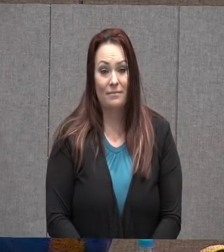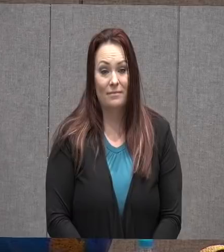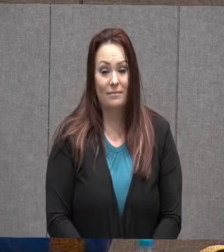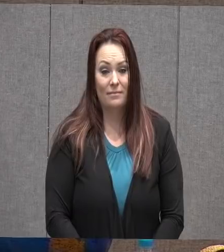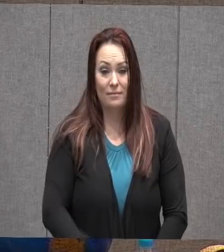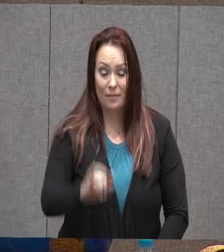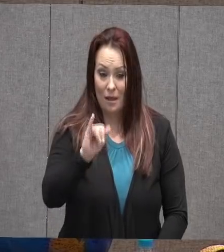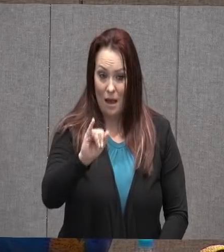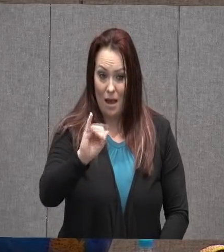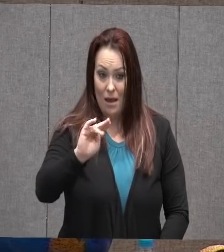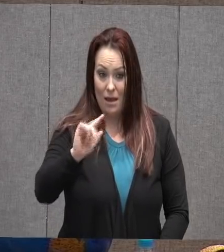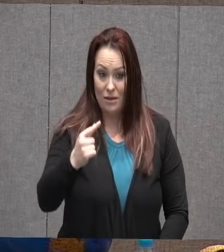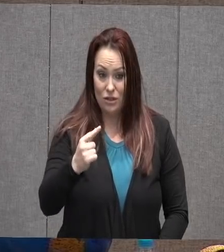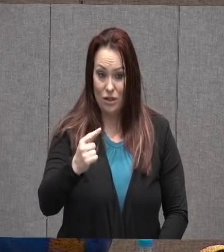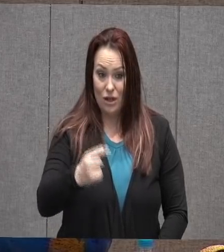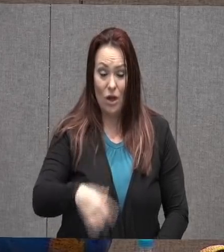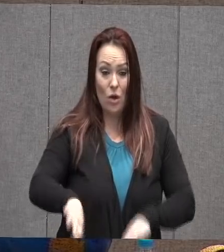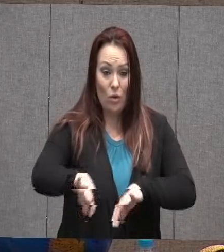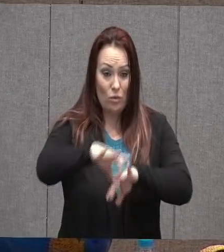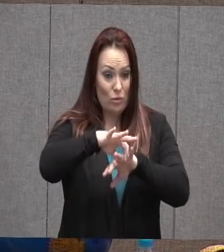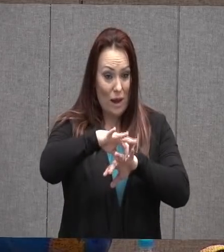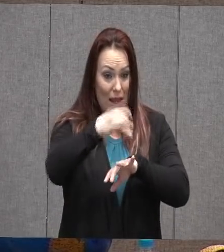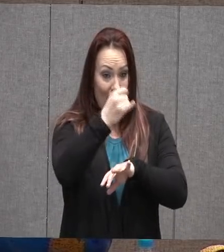I-N-G, ring, ing.